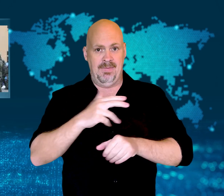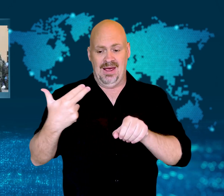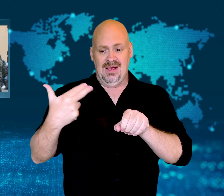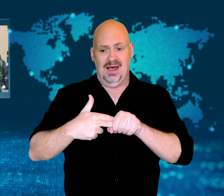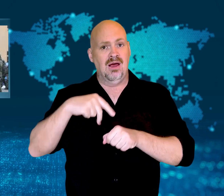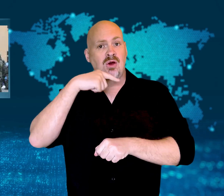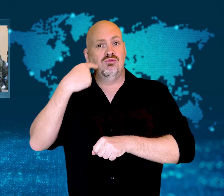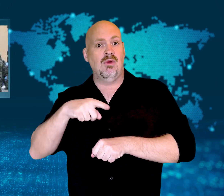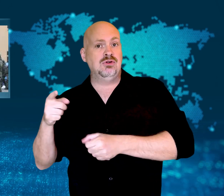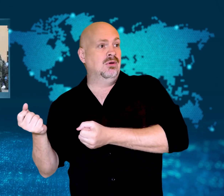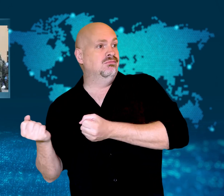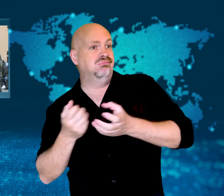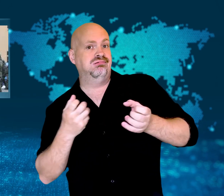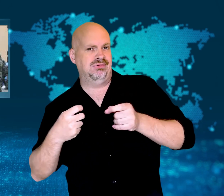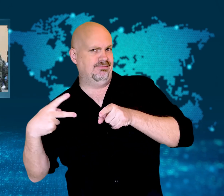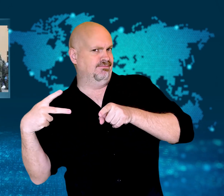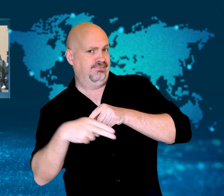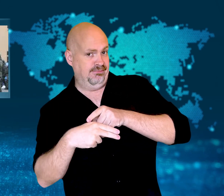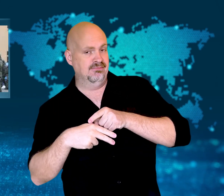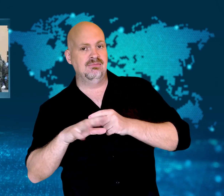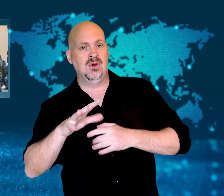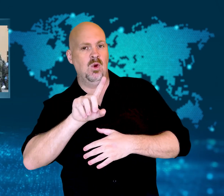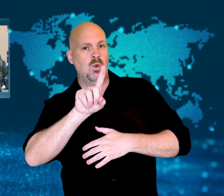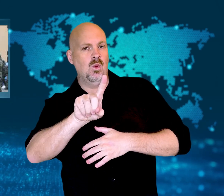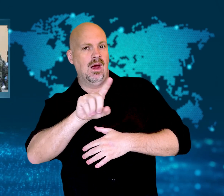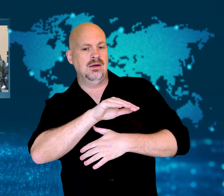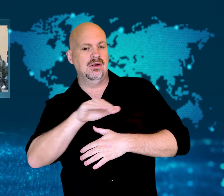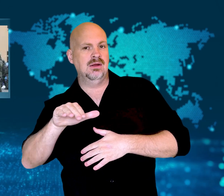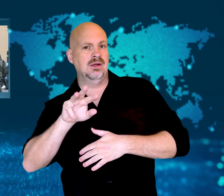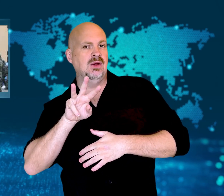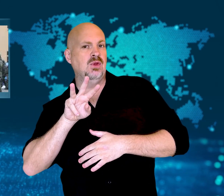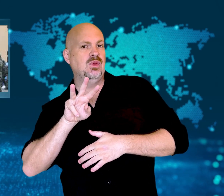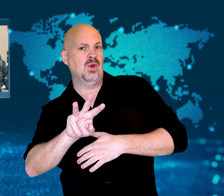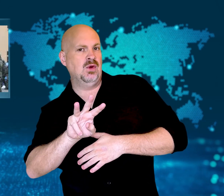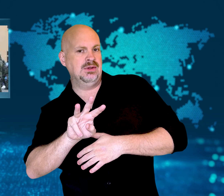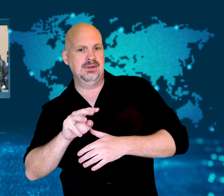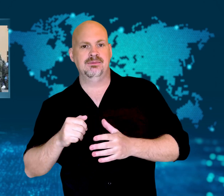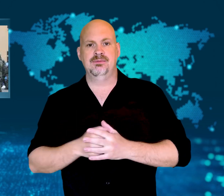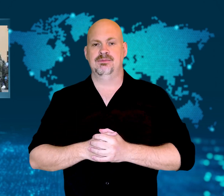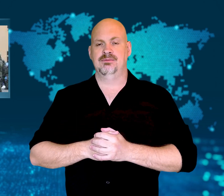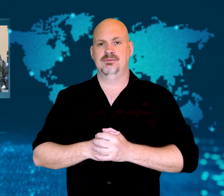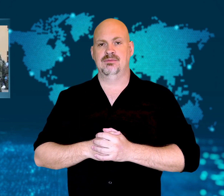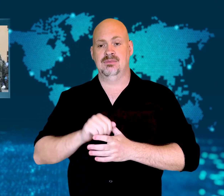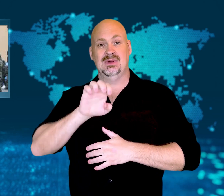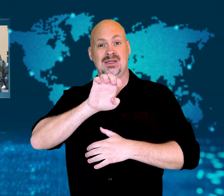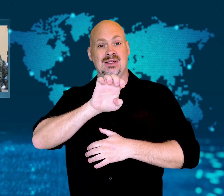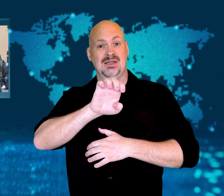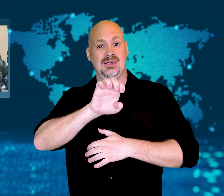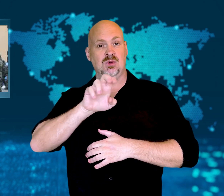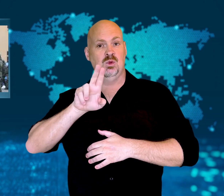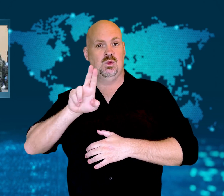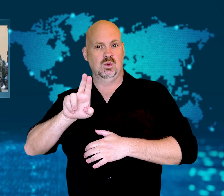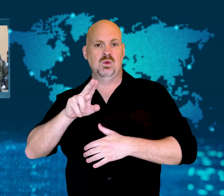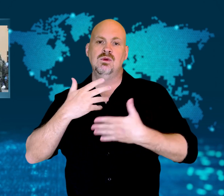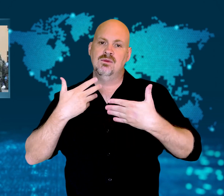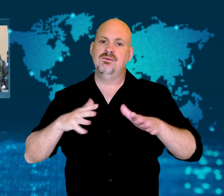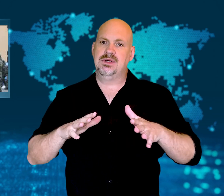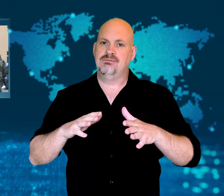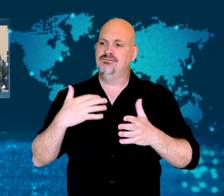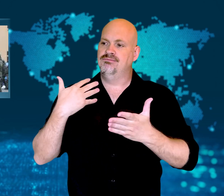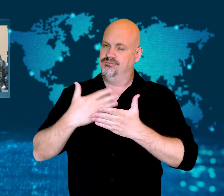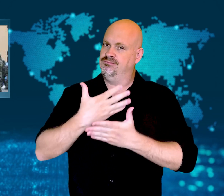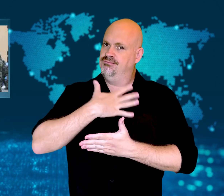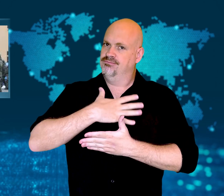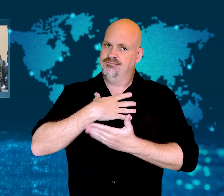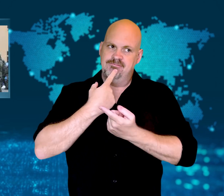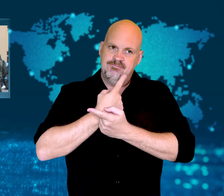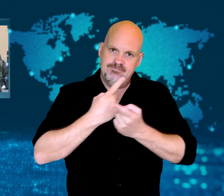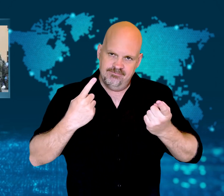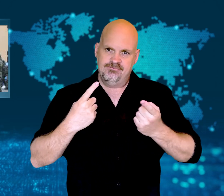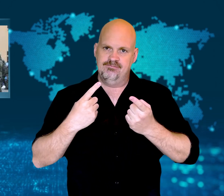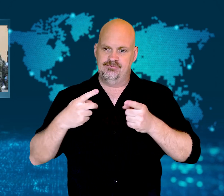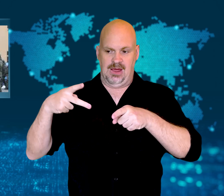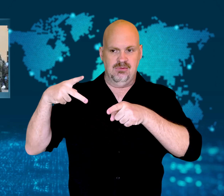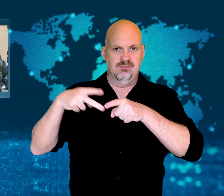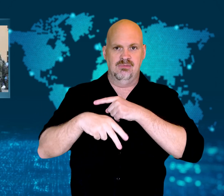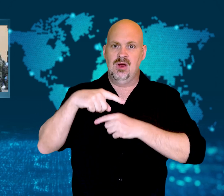Around one-third of Europe's gas comes from Russia.